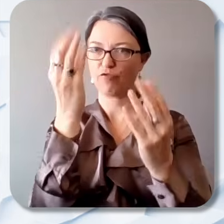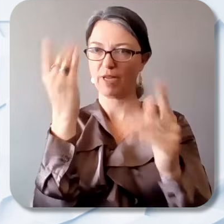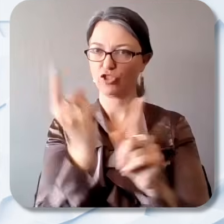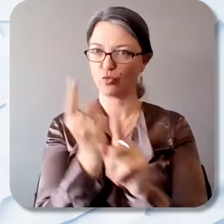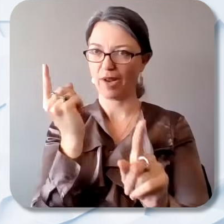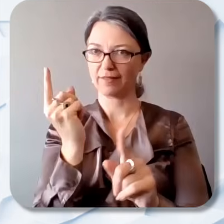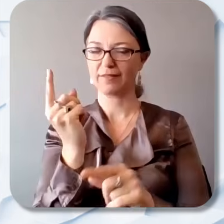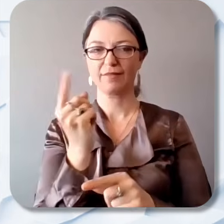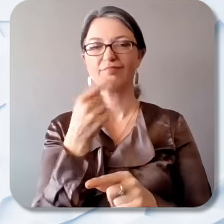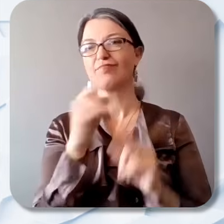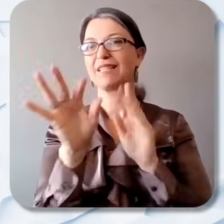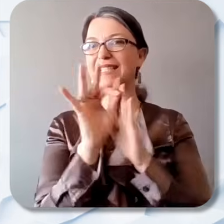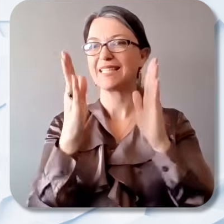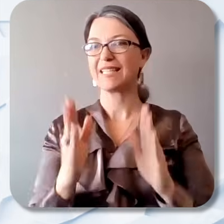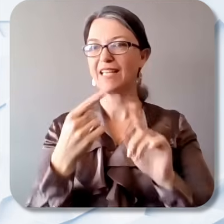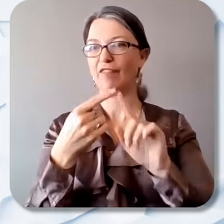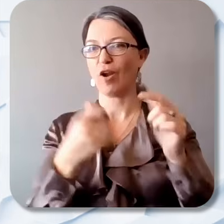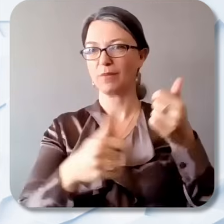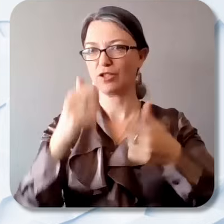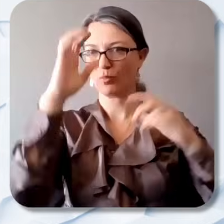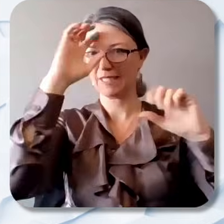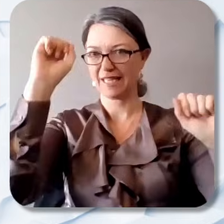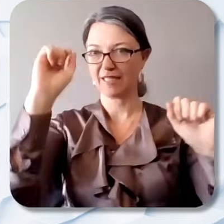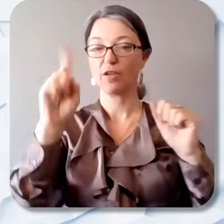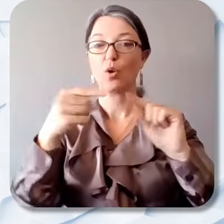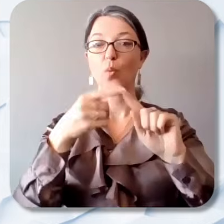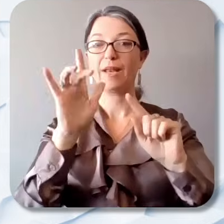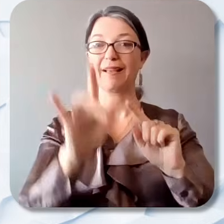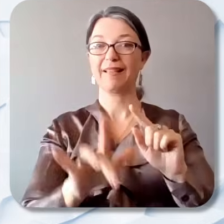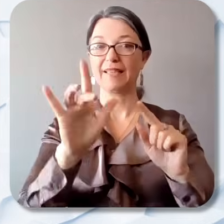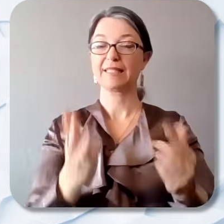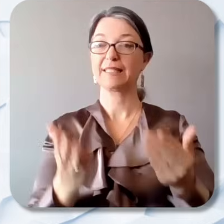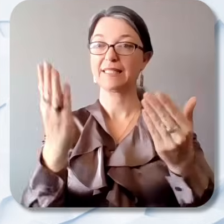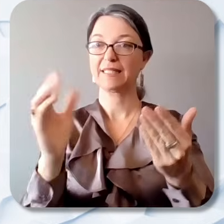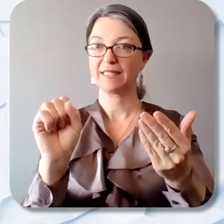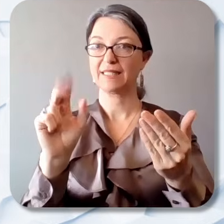and then, once that certification window is clicked, submit at the bottom there the SELPA